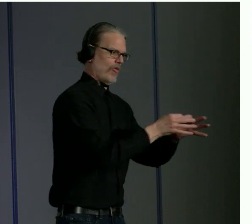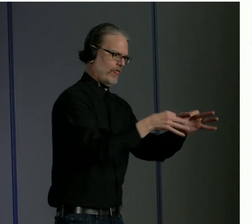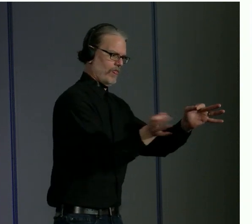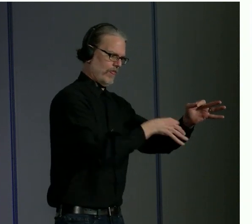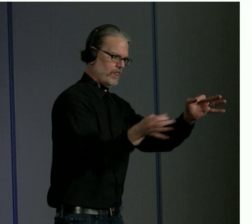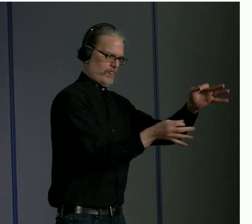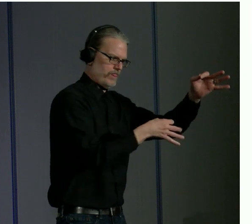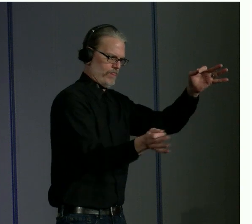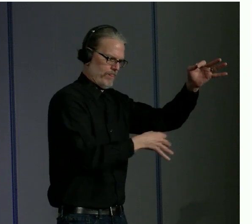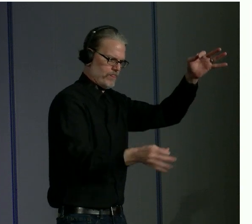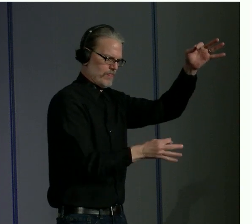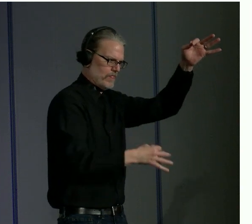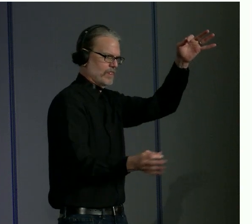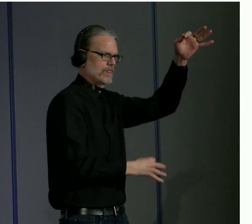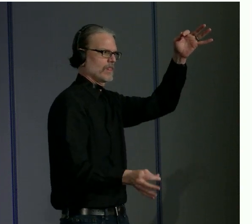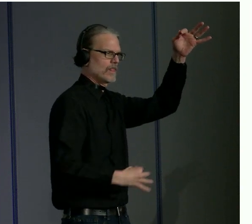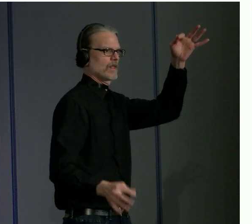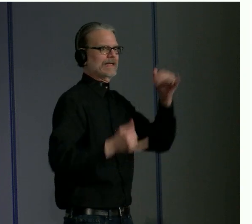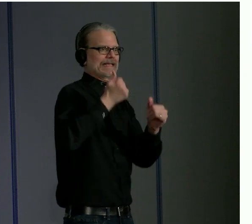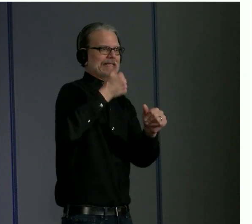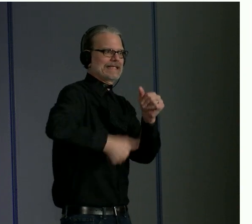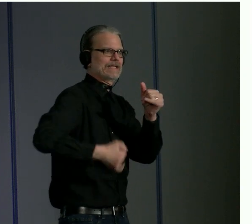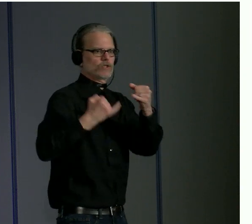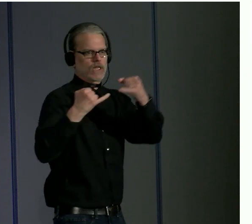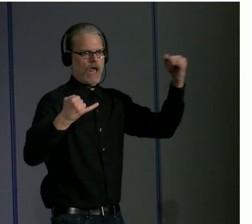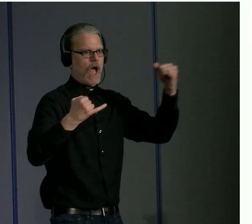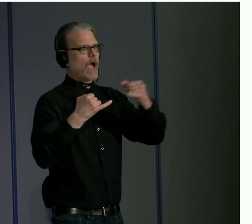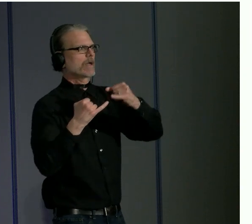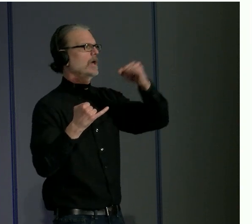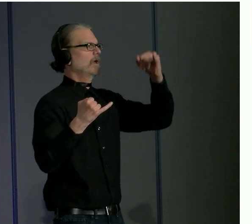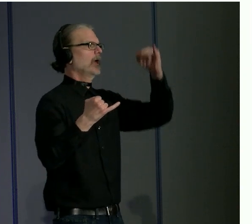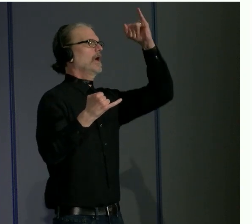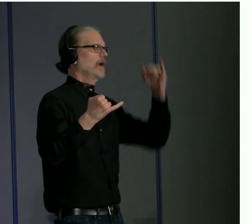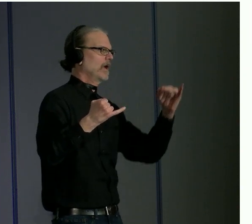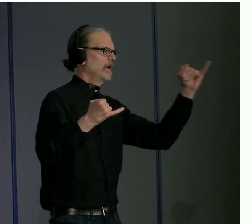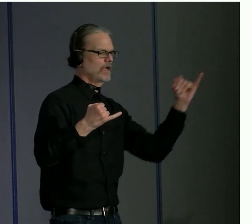going on with each line and what direction it was and the relationship between one item and another.